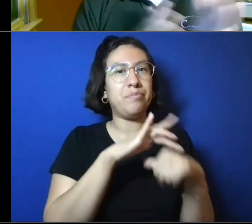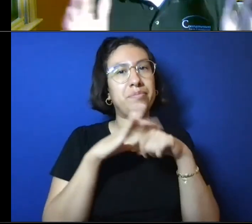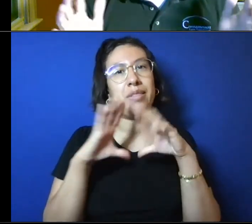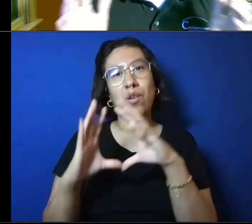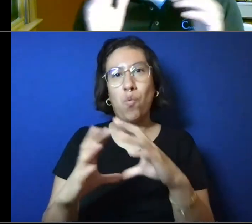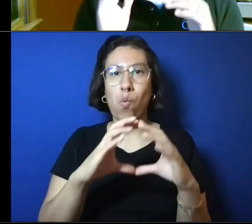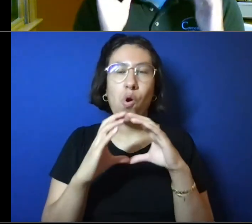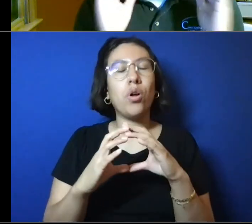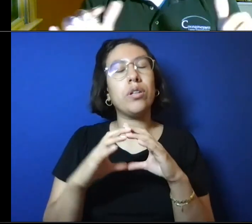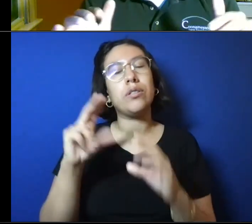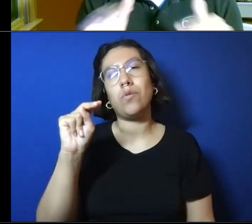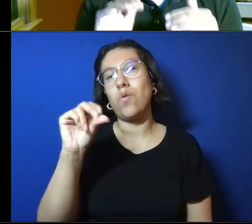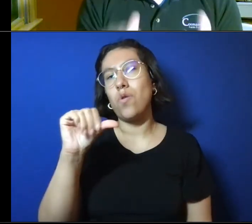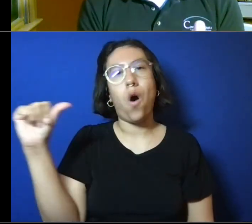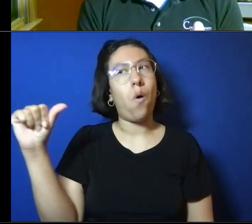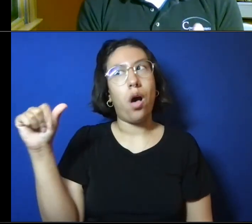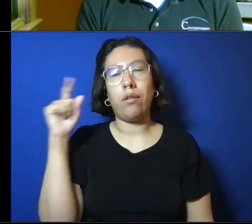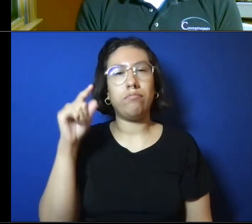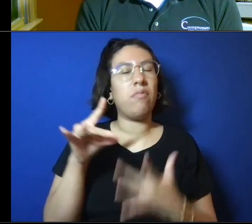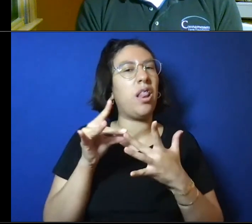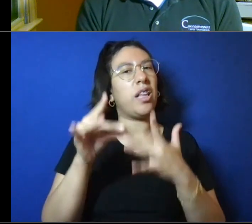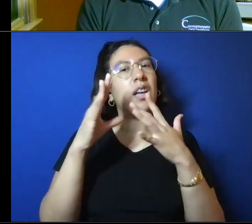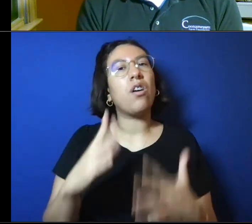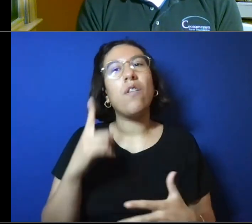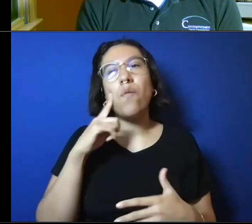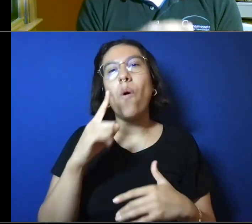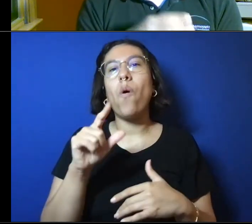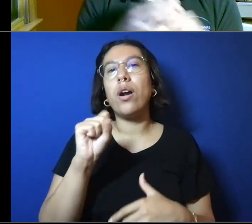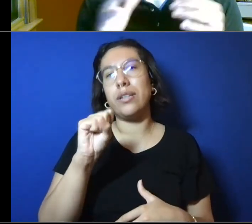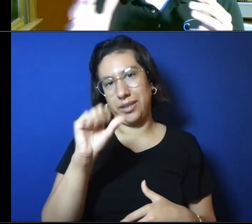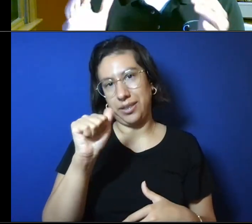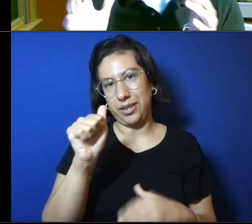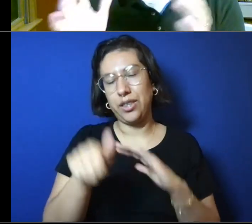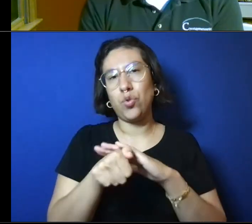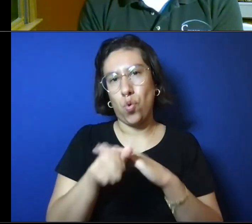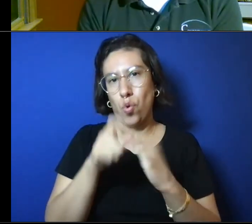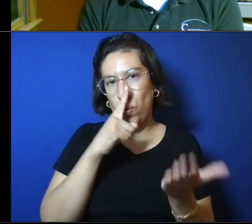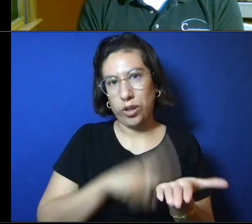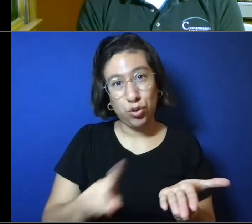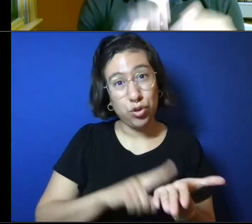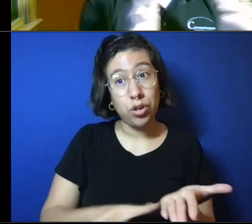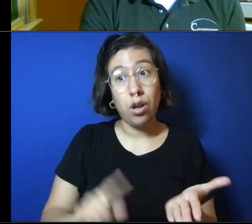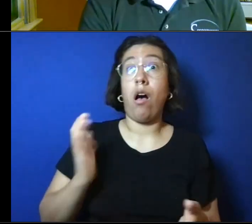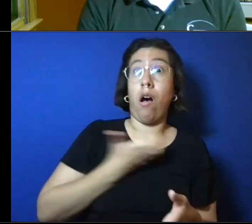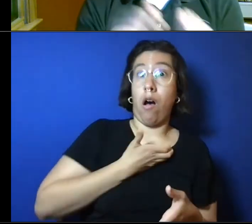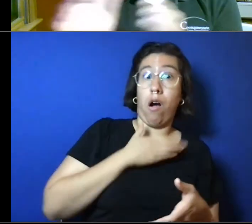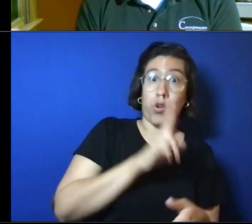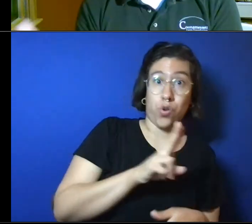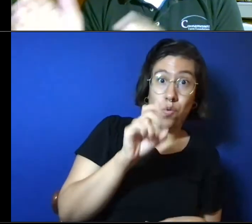NOAA is a leader in sea turtle research within our local environment, within Florida, within California,